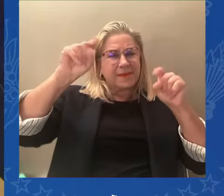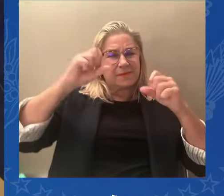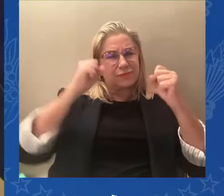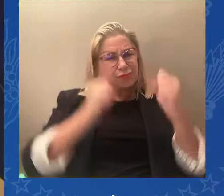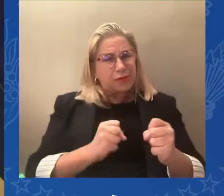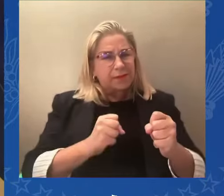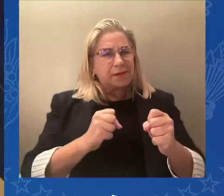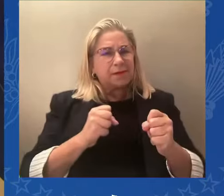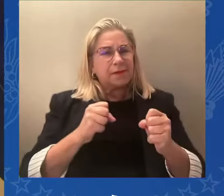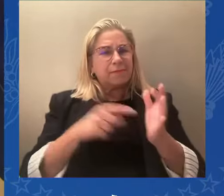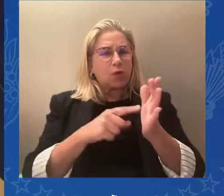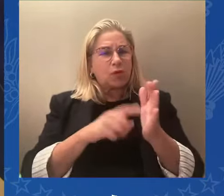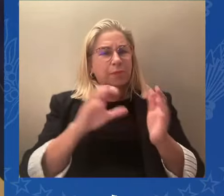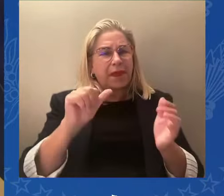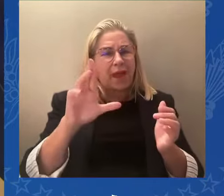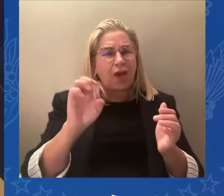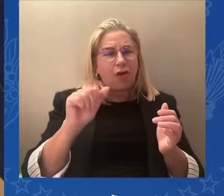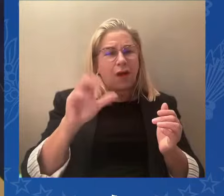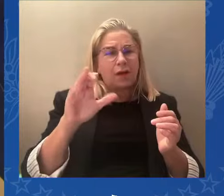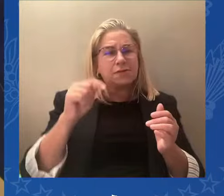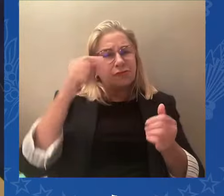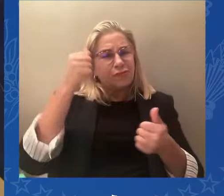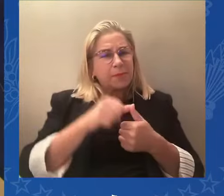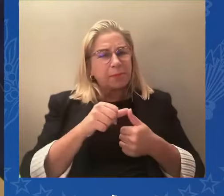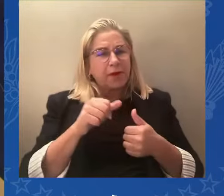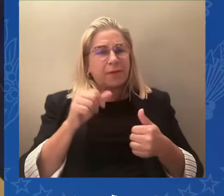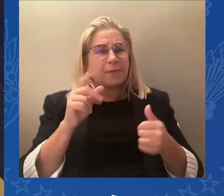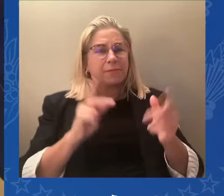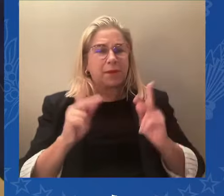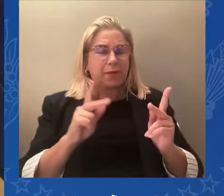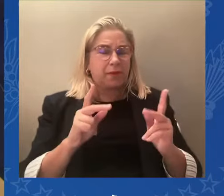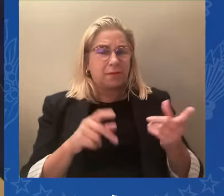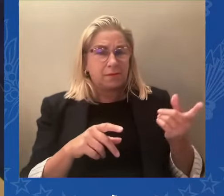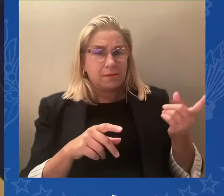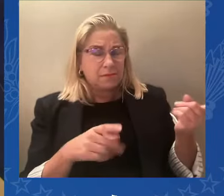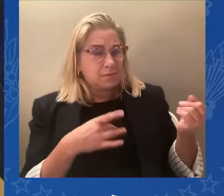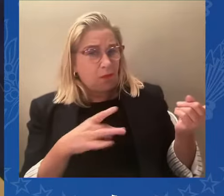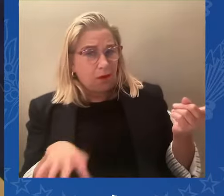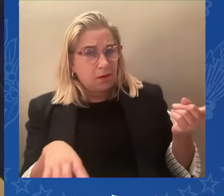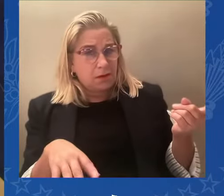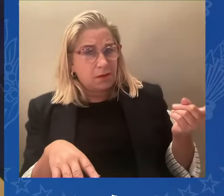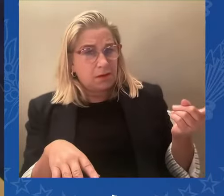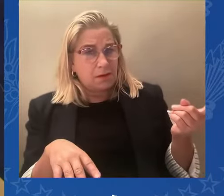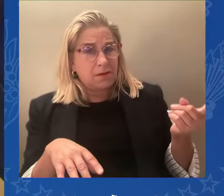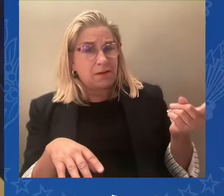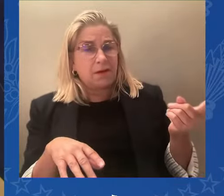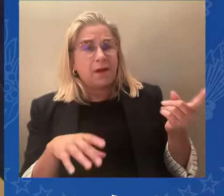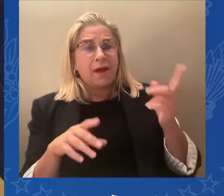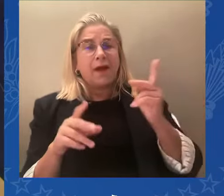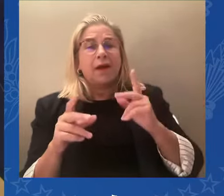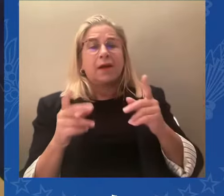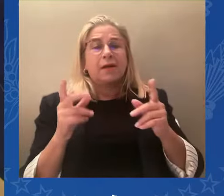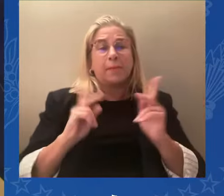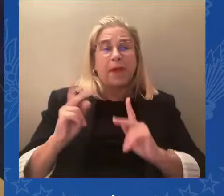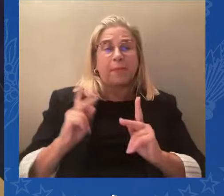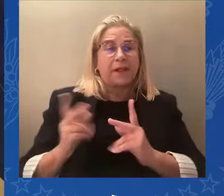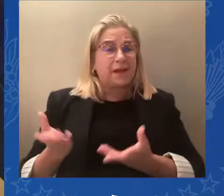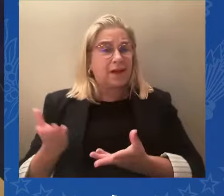He wants to talk about “people love it.” People love the ACA. Even though the former president tried almost 60 times to get rid of it,